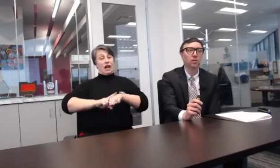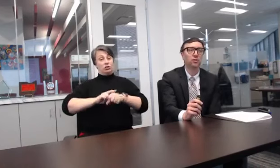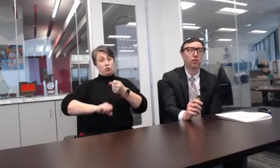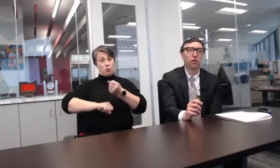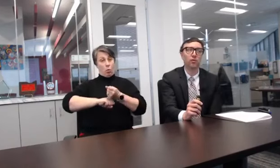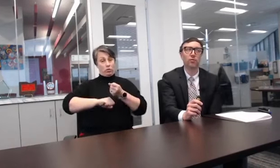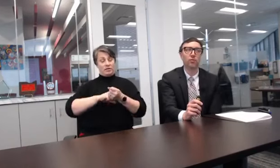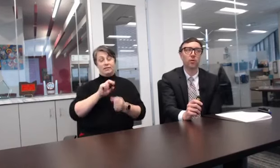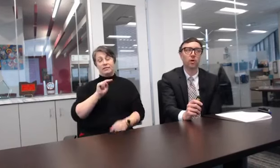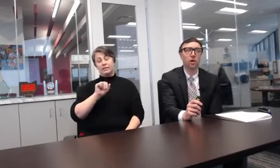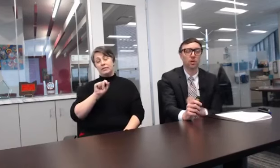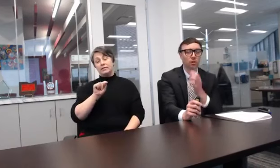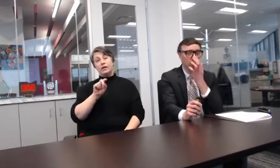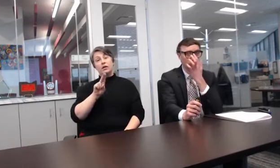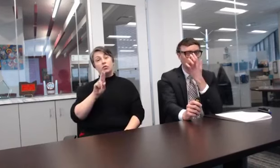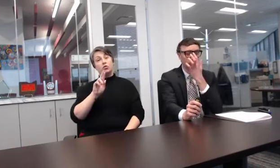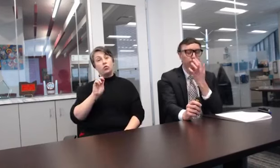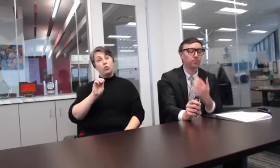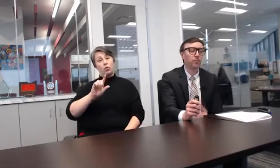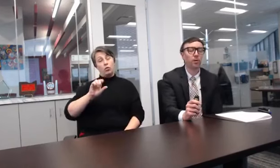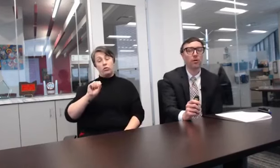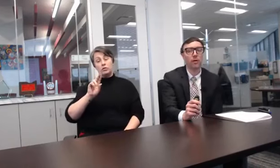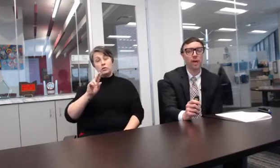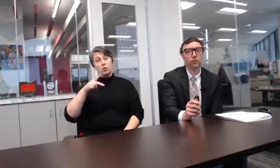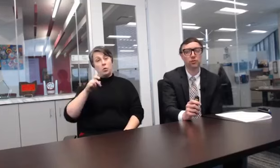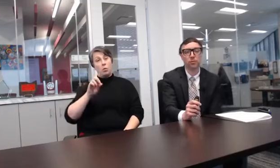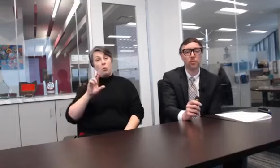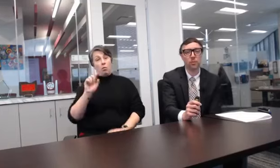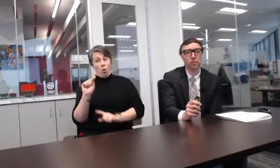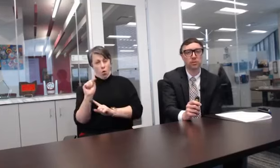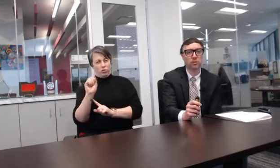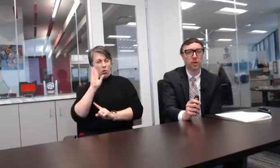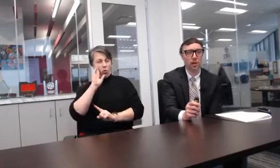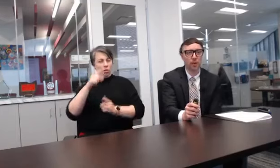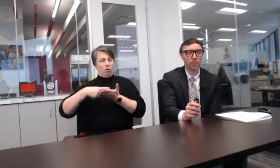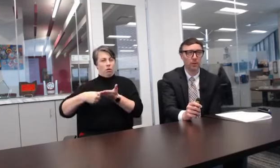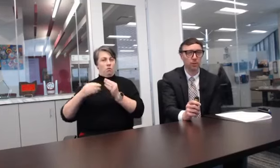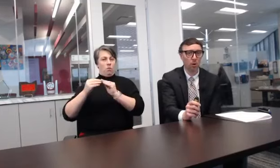So for adults, natural supports can not be coerced.